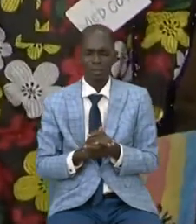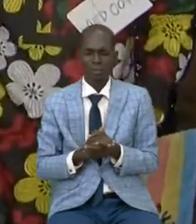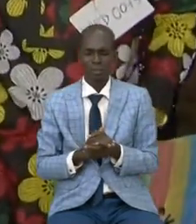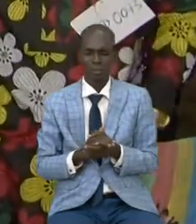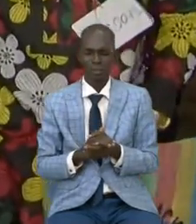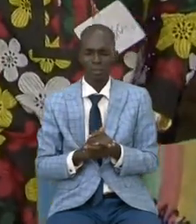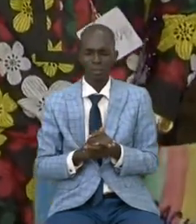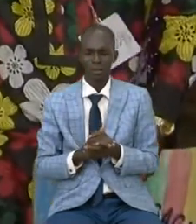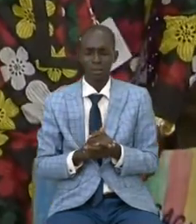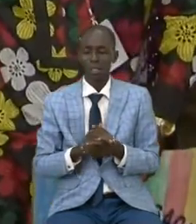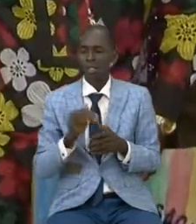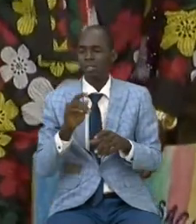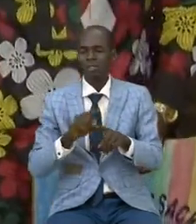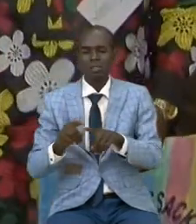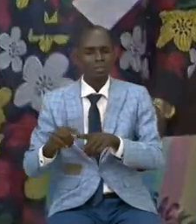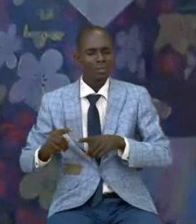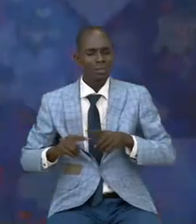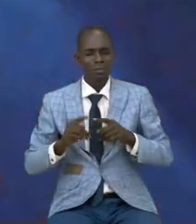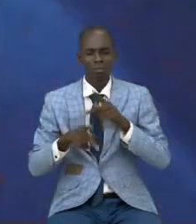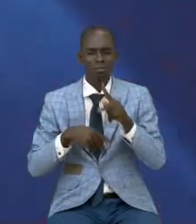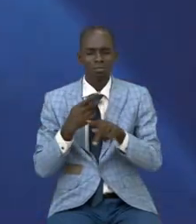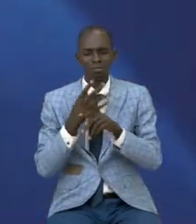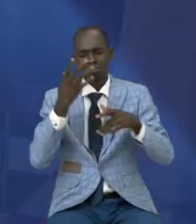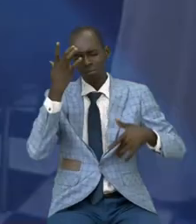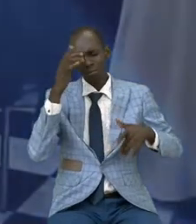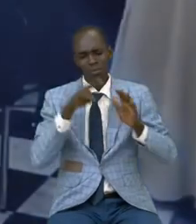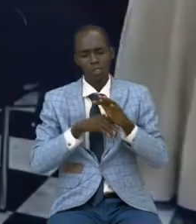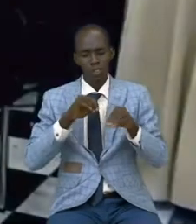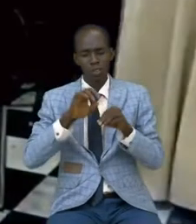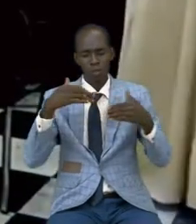every form of sickness in your body from the top of your head